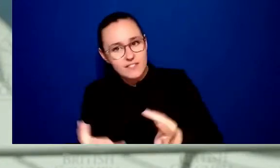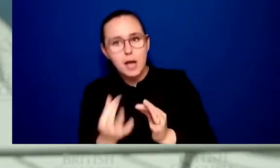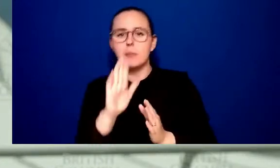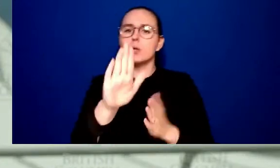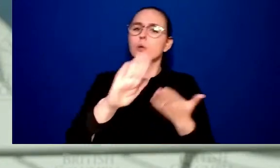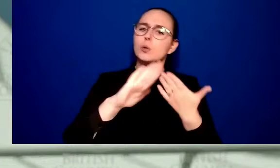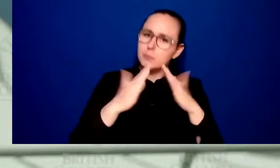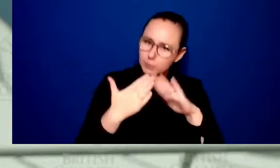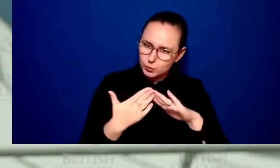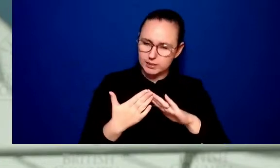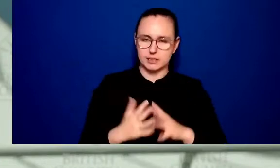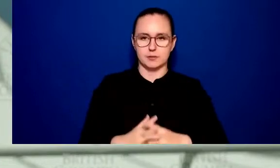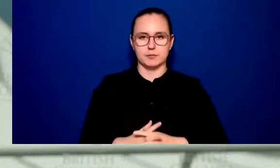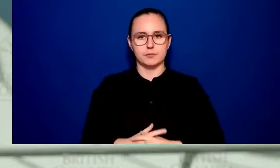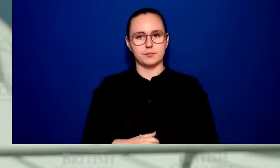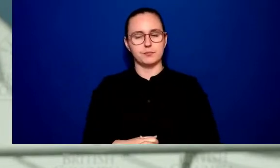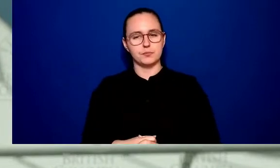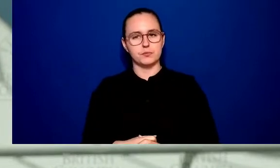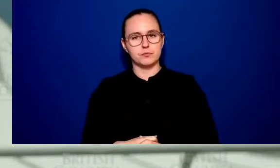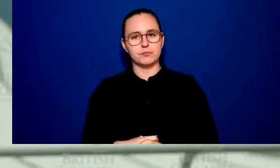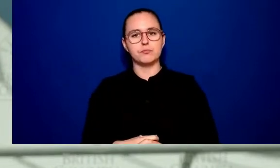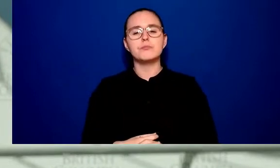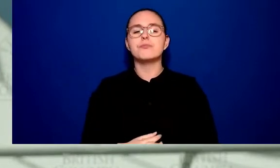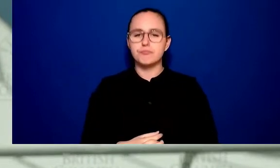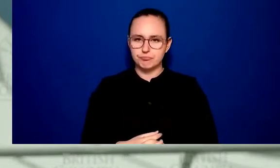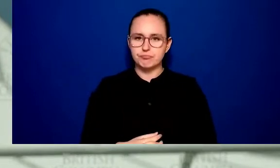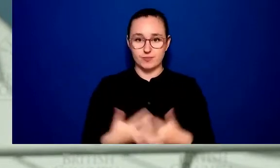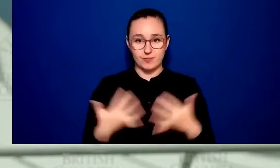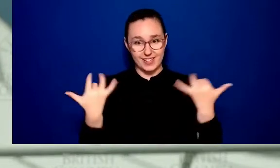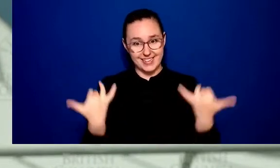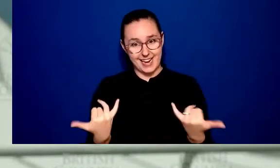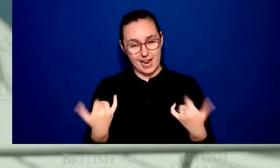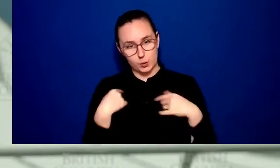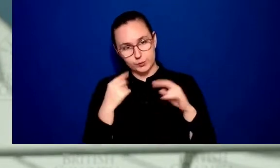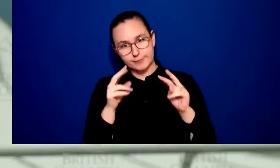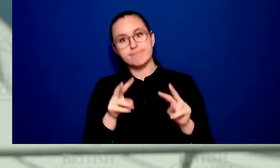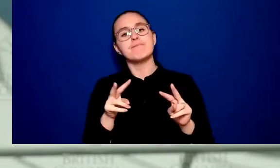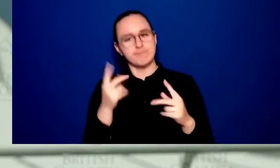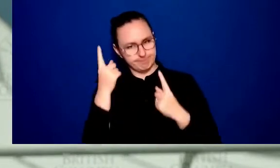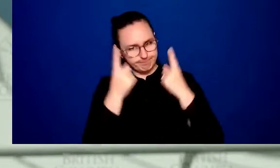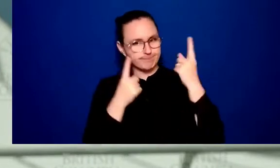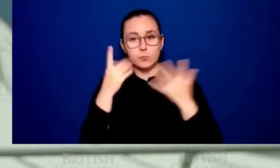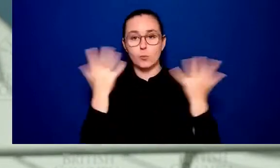booster doses in certain communities as a way to manage some of this severe illness and